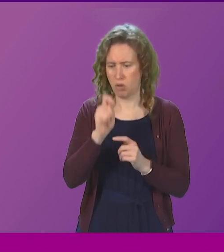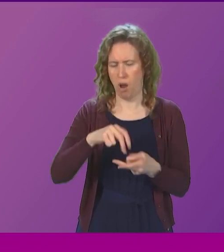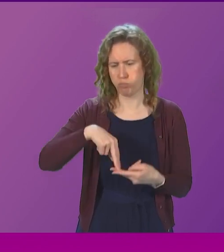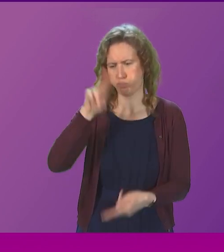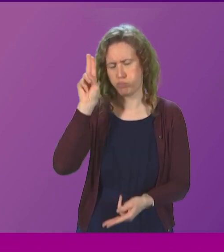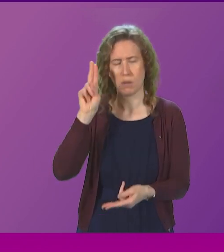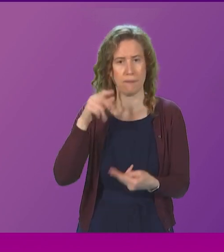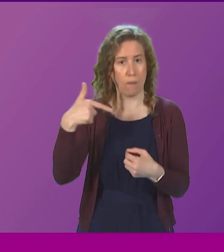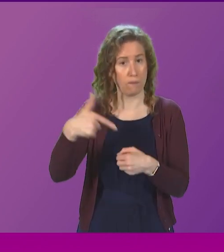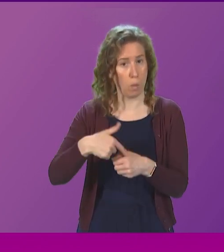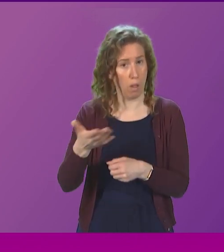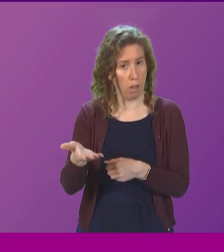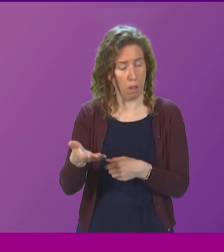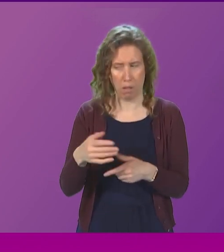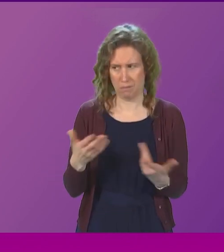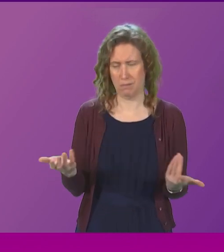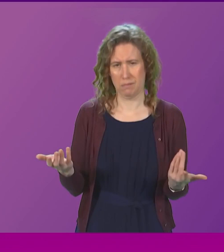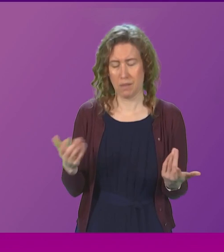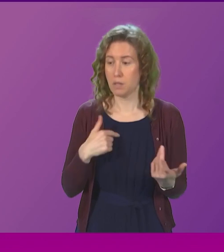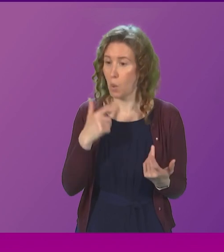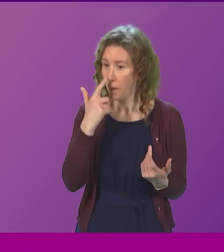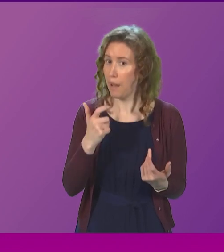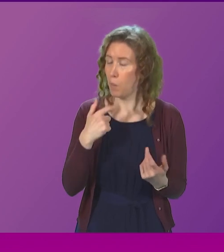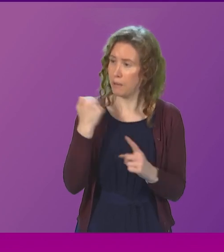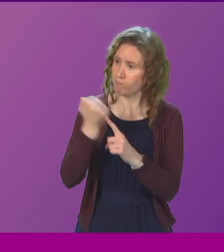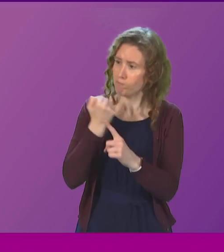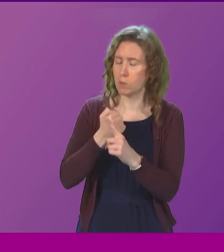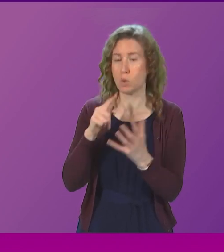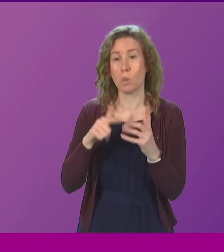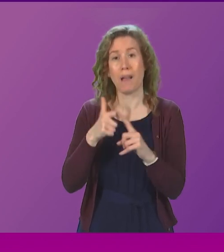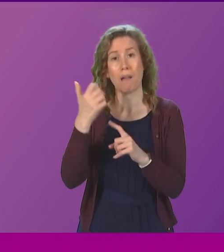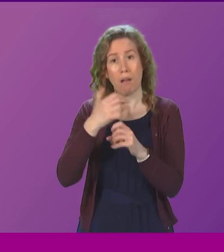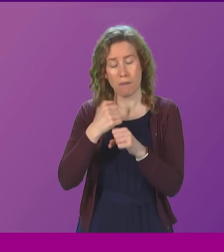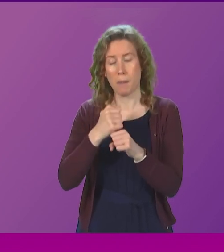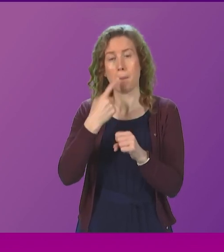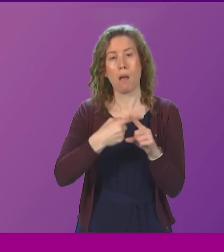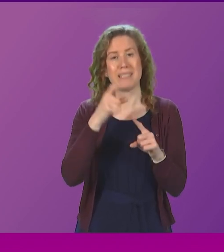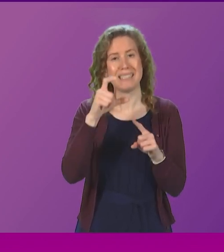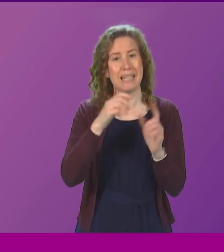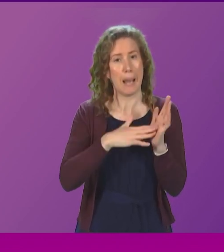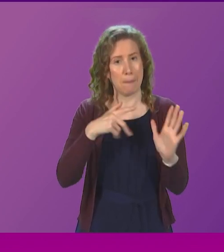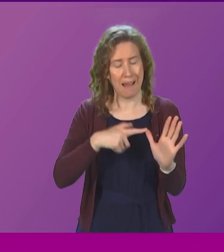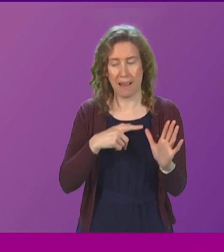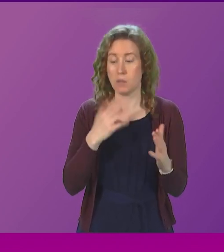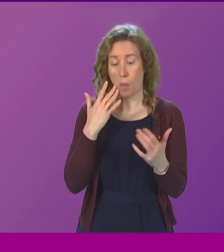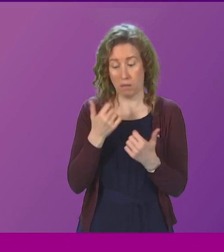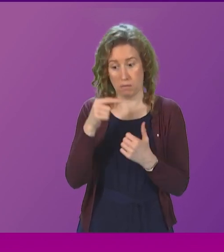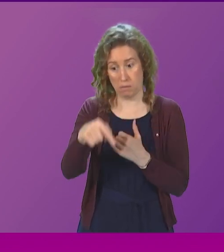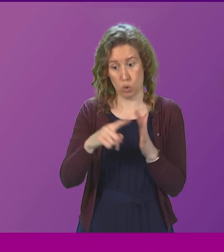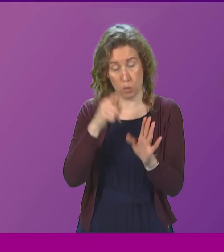Will the First Minister commit the Scottish Government to making representations to the United Kingdom Government and to the CMA when its full report is published in July to ensure